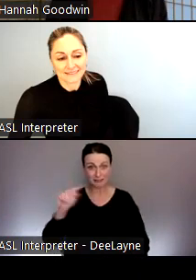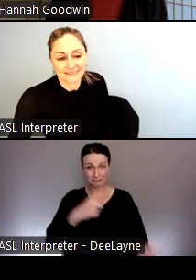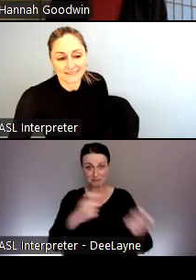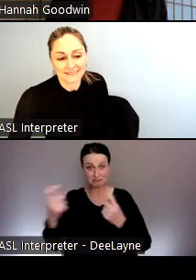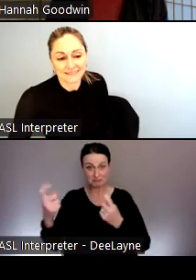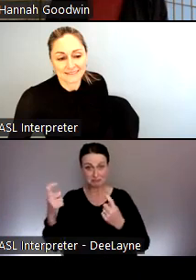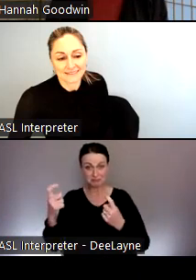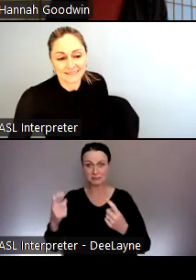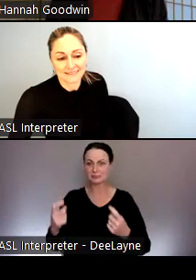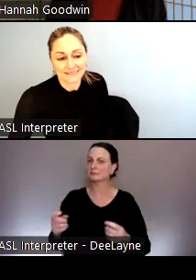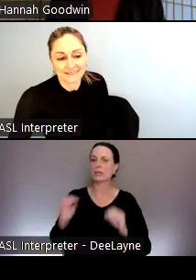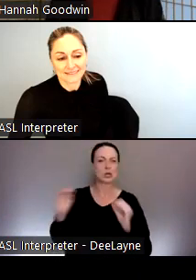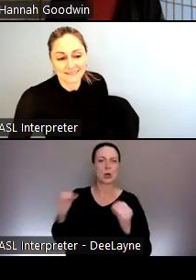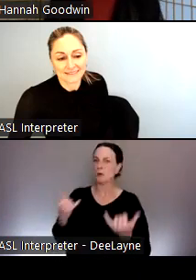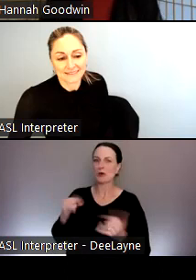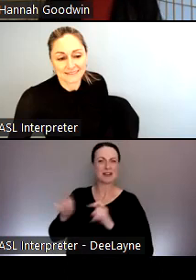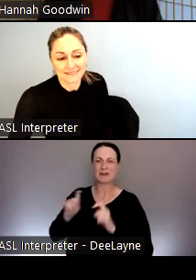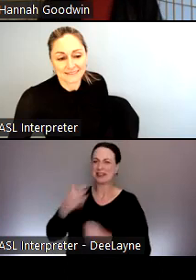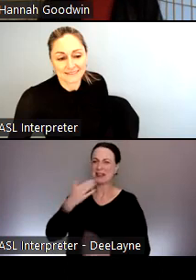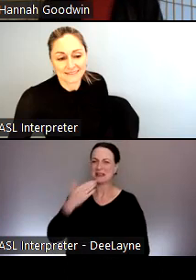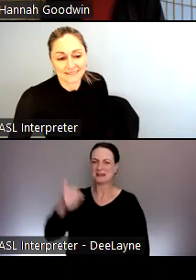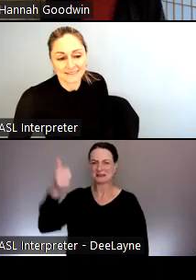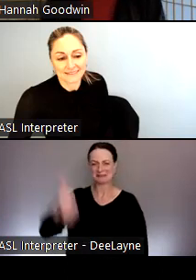[Sarah] No current questions, thank you. Okay, thanks.